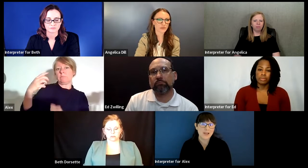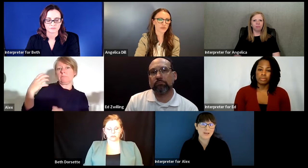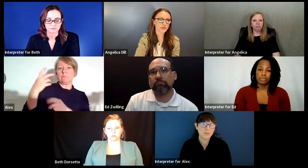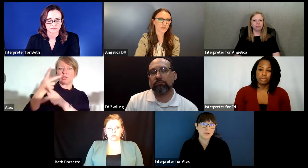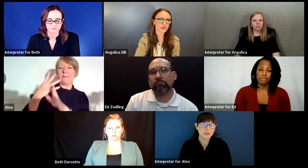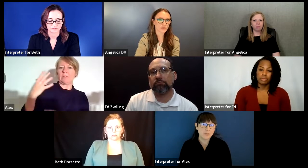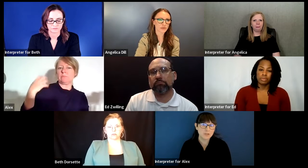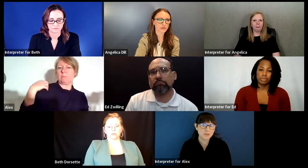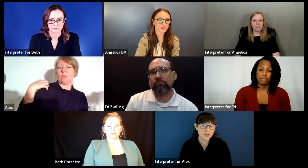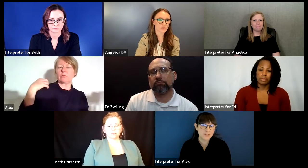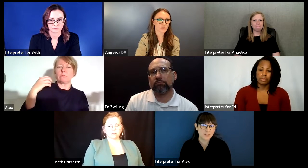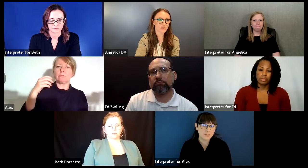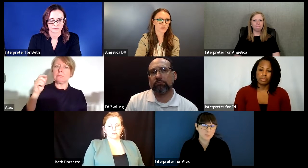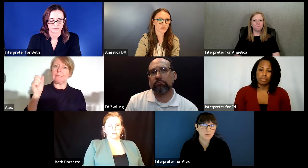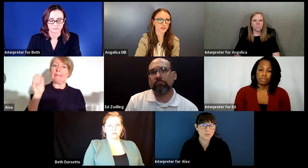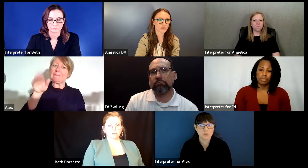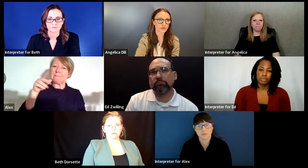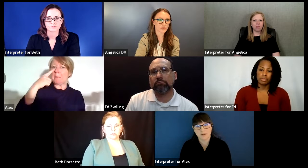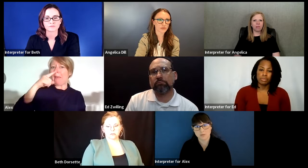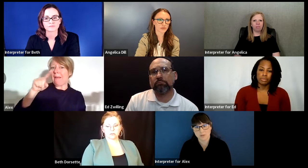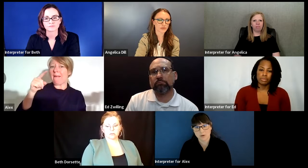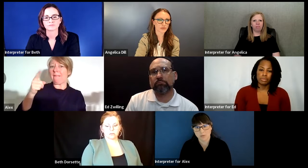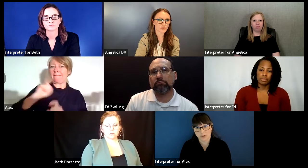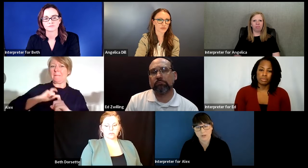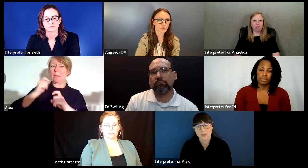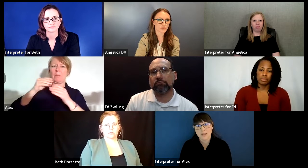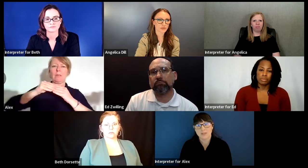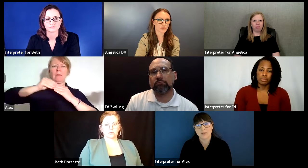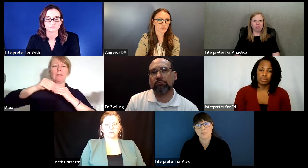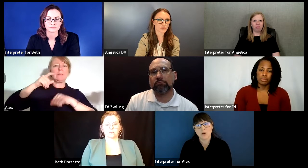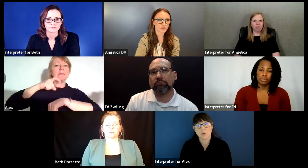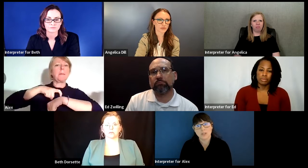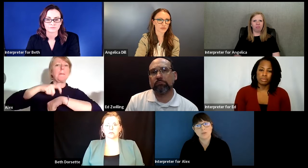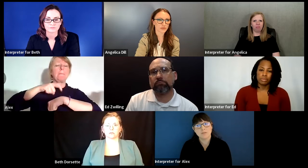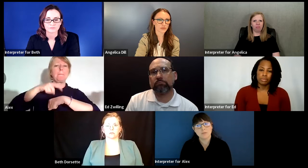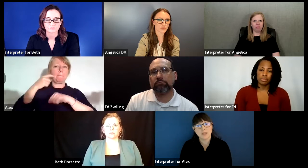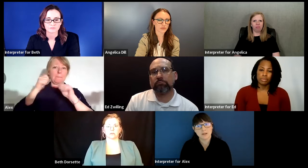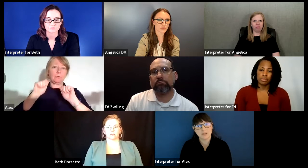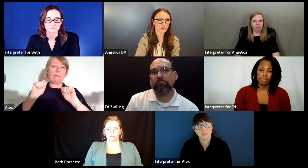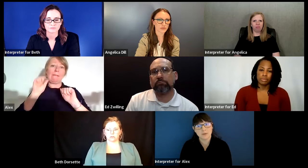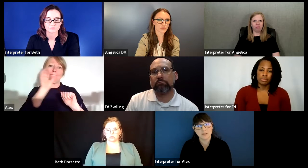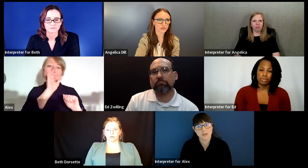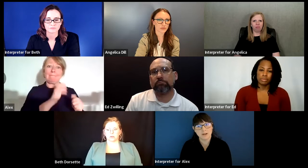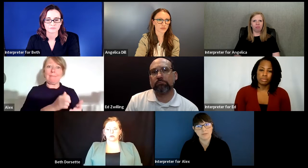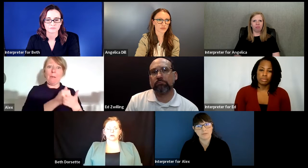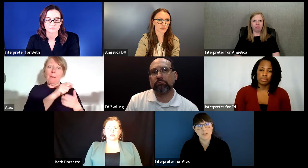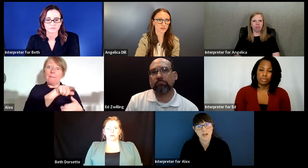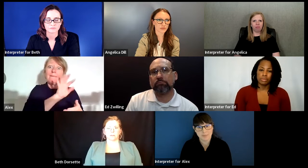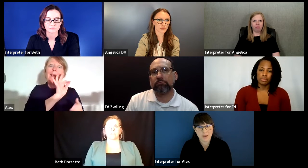And it would be a good opportunity to sit there and speak with the supervisor or the owner and let them know, can you give me a little bit of time?